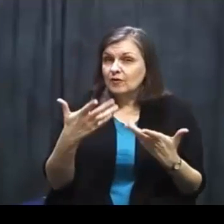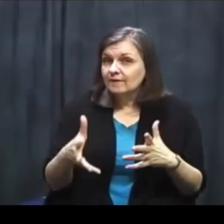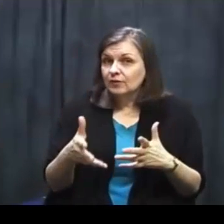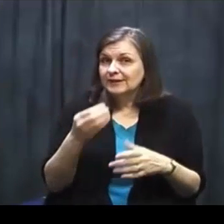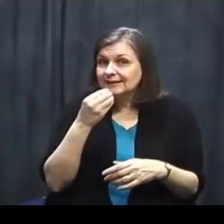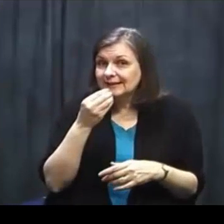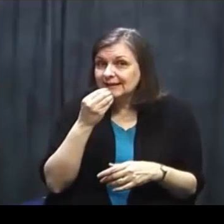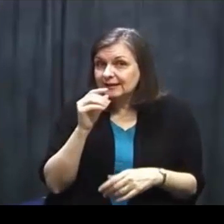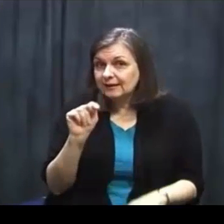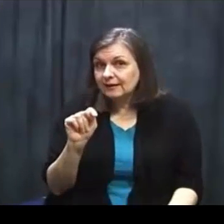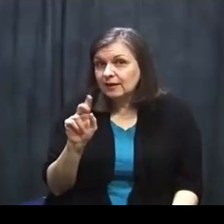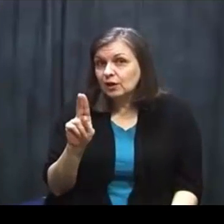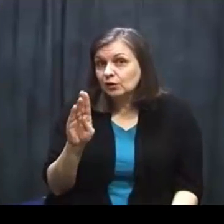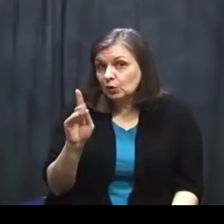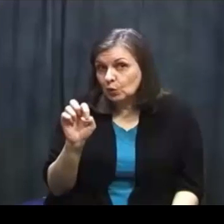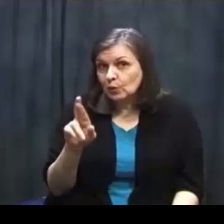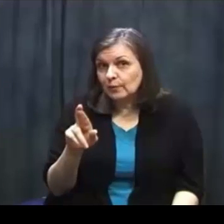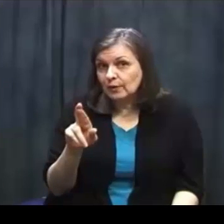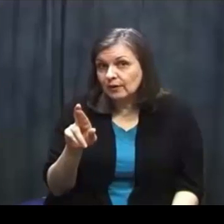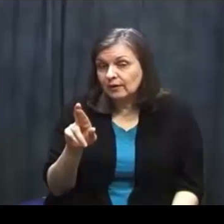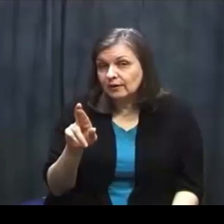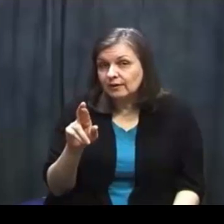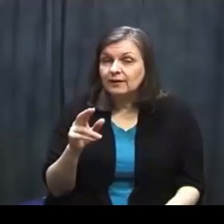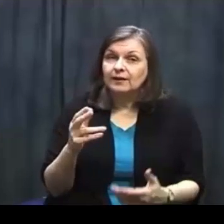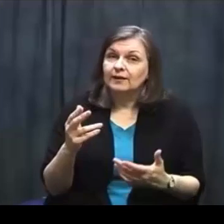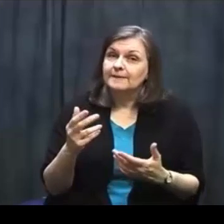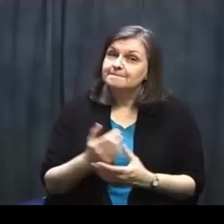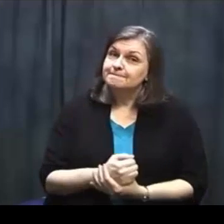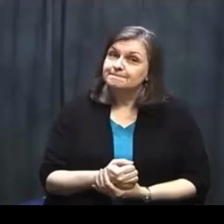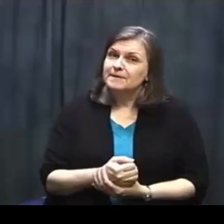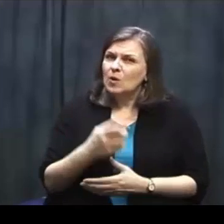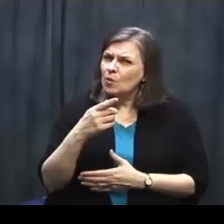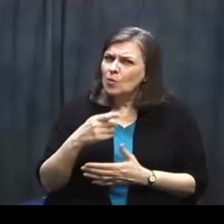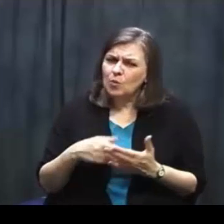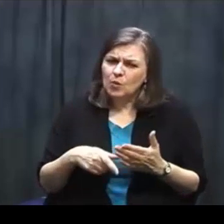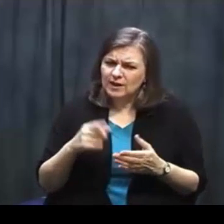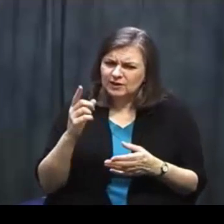you've probably eaten a tuber at some point in your life